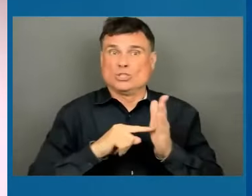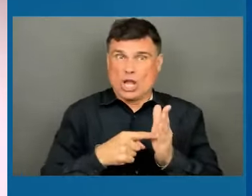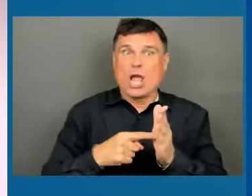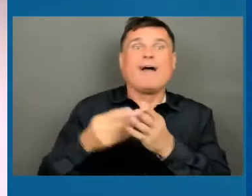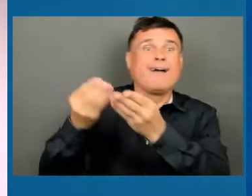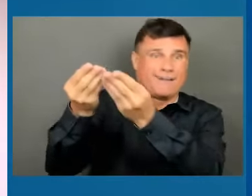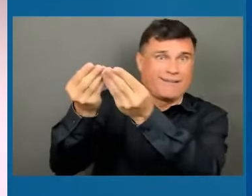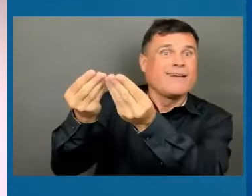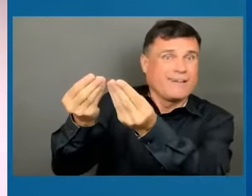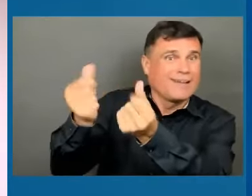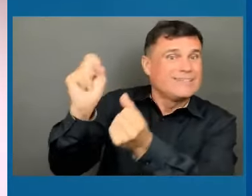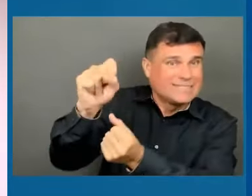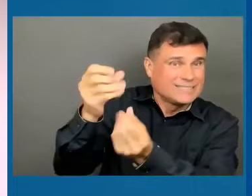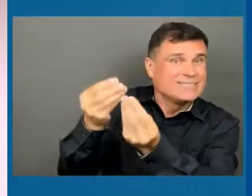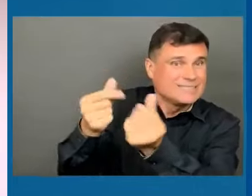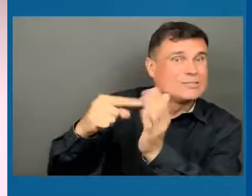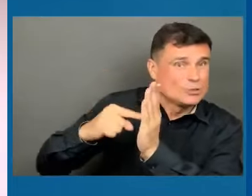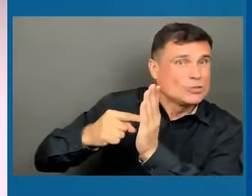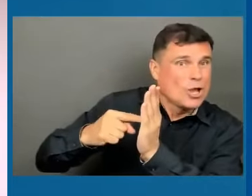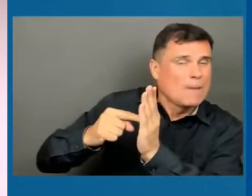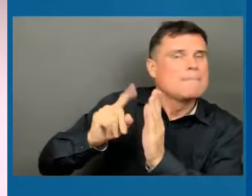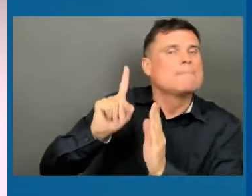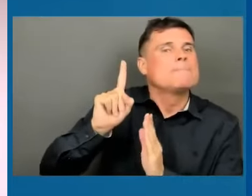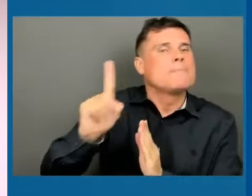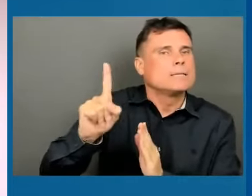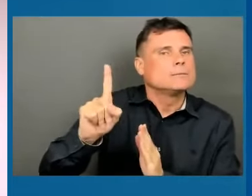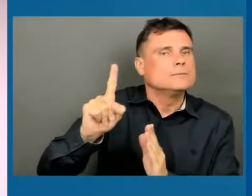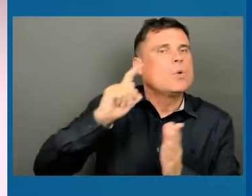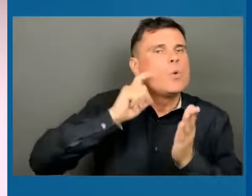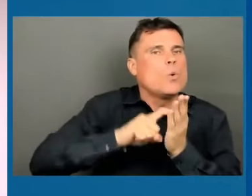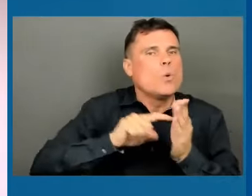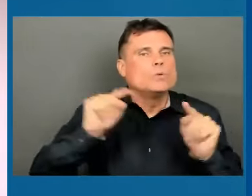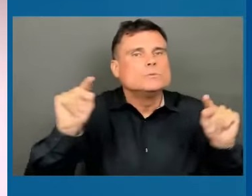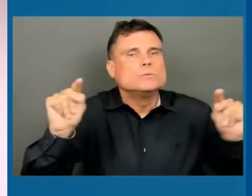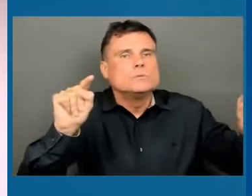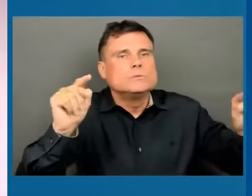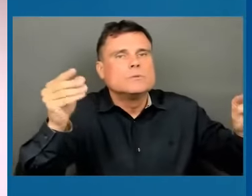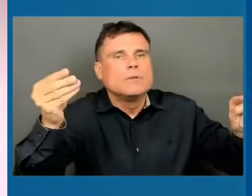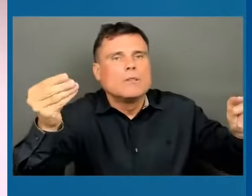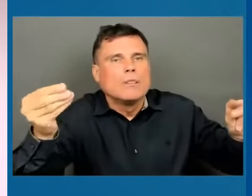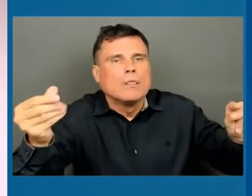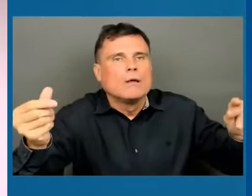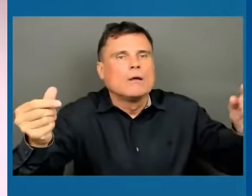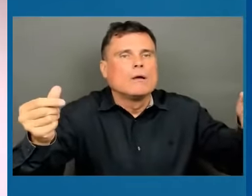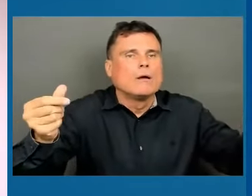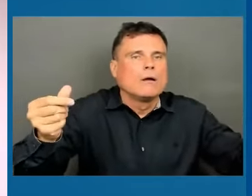approaching near capacity for the flow that they can handle